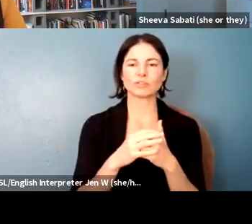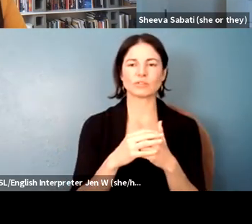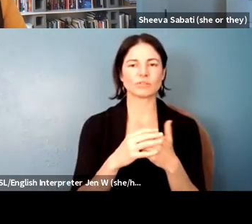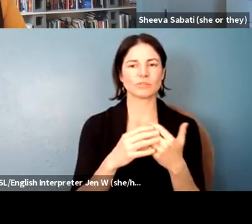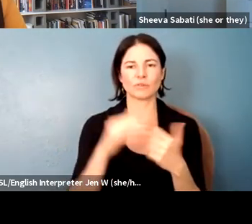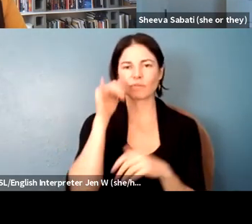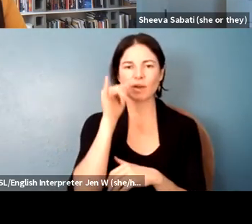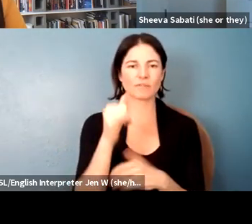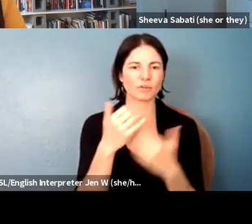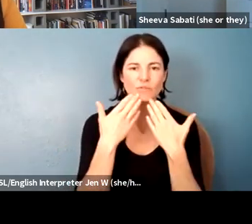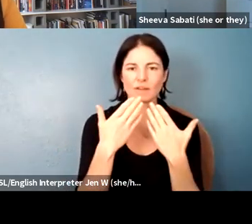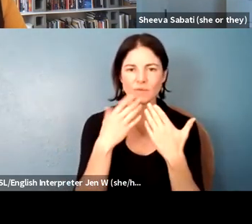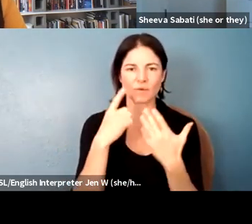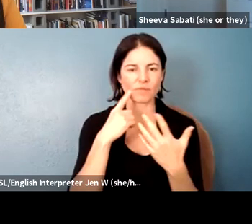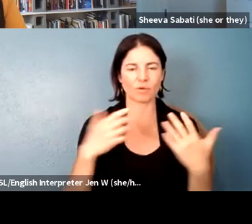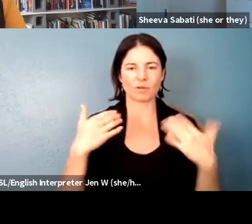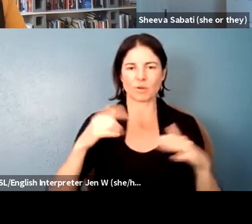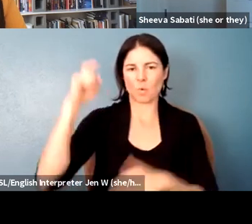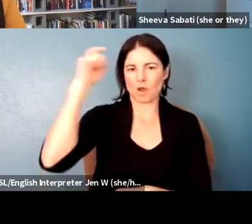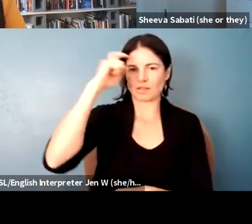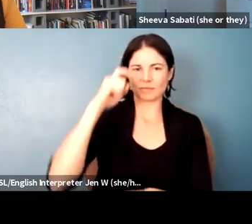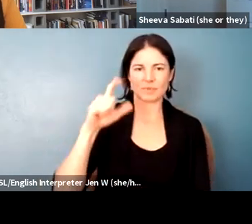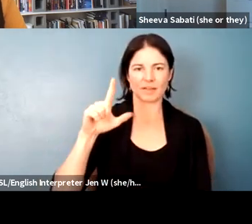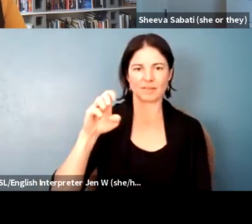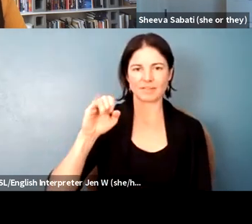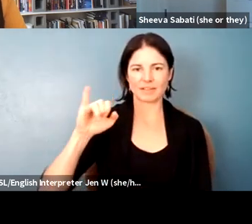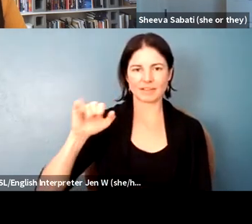for the mighty wisdom of Li Patel, the way that she has